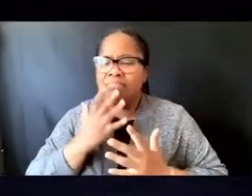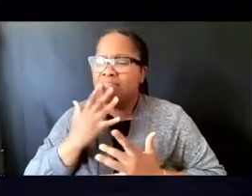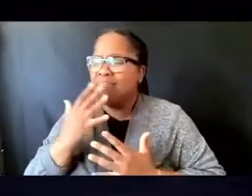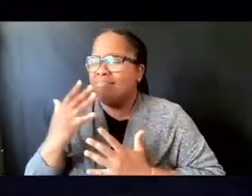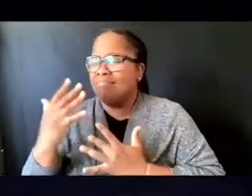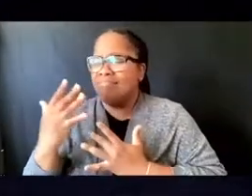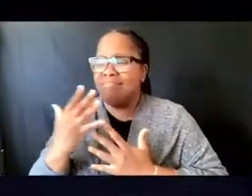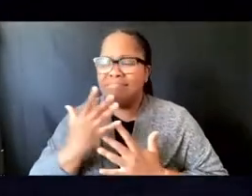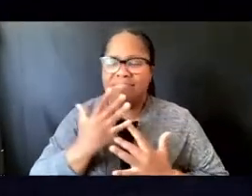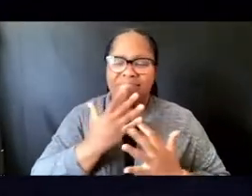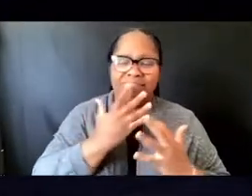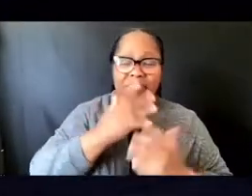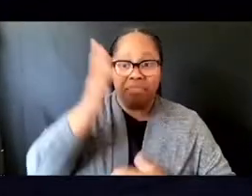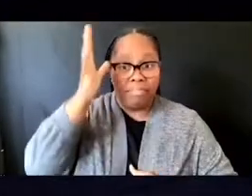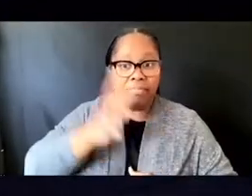Today, we are gathered